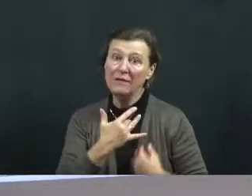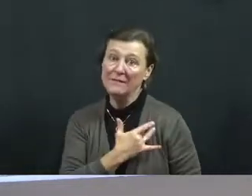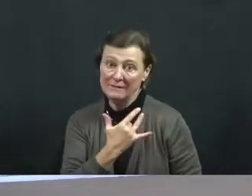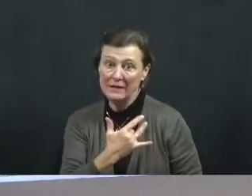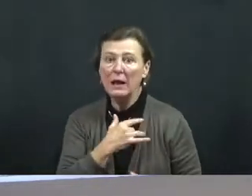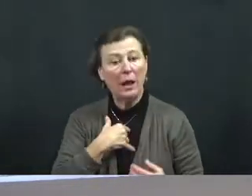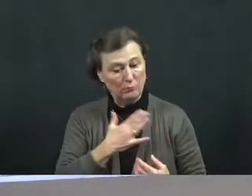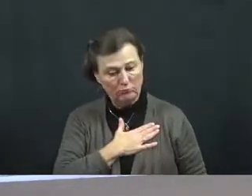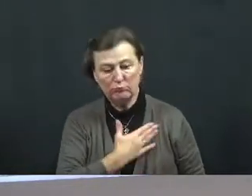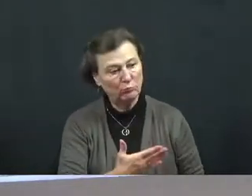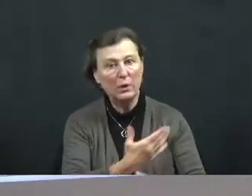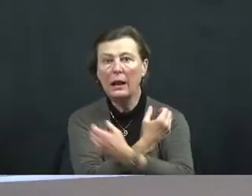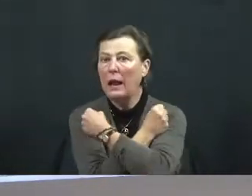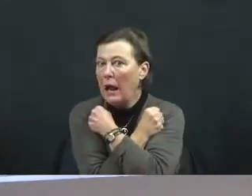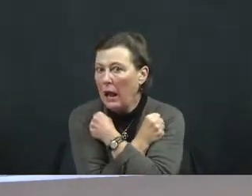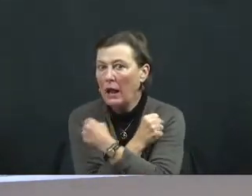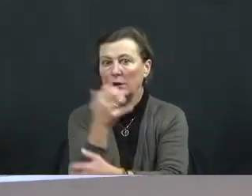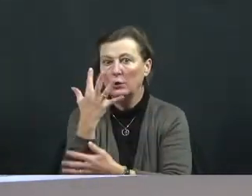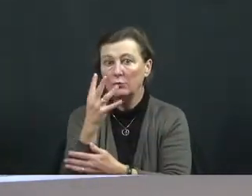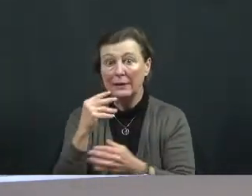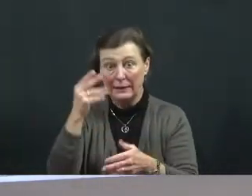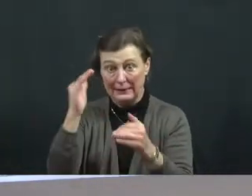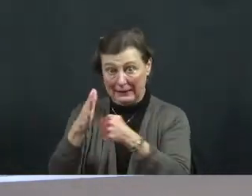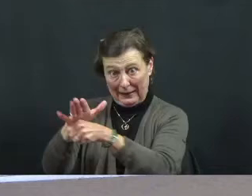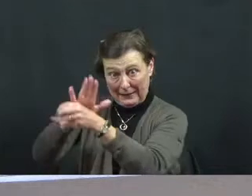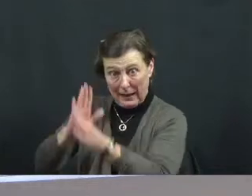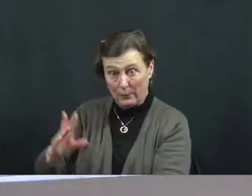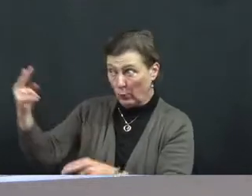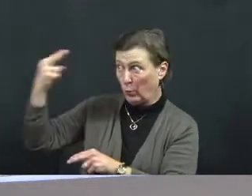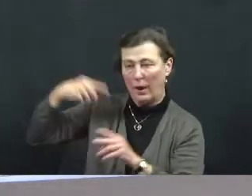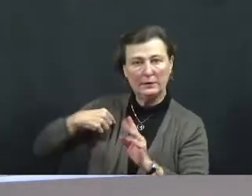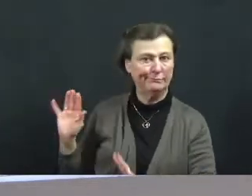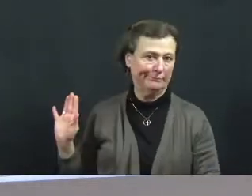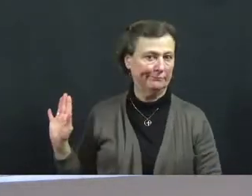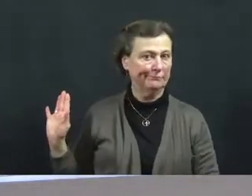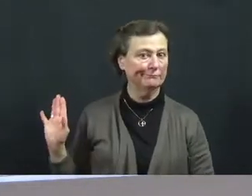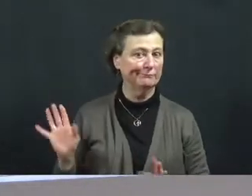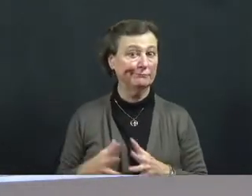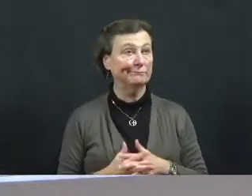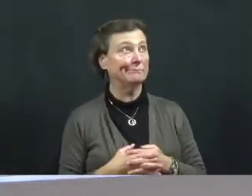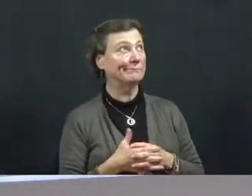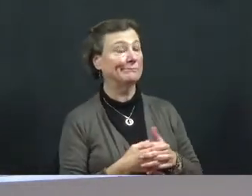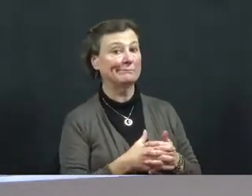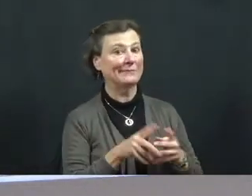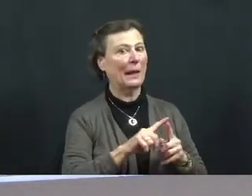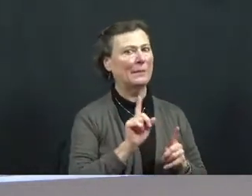I’m probably won't do it when the neighbors are watching but I’ll sneak out and give a hug to the tree.